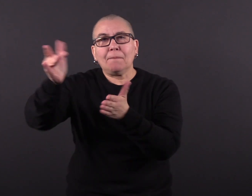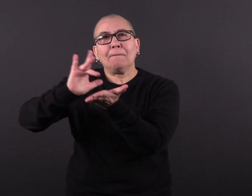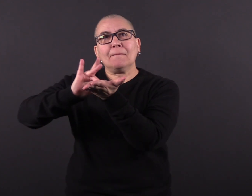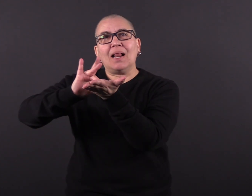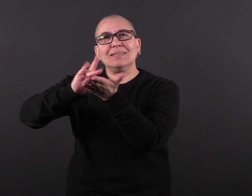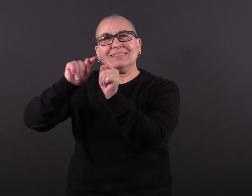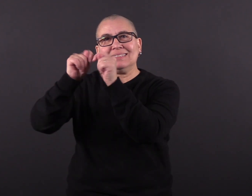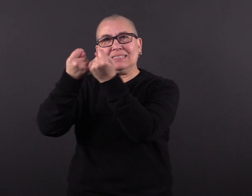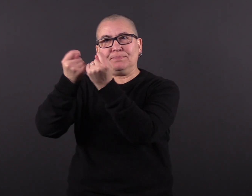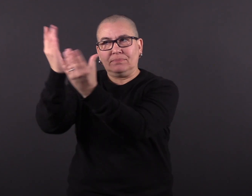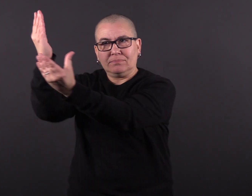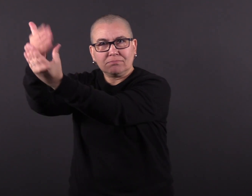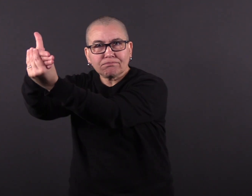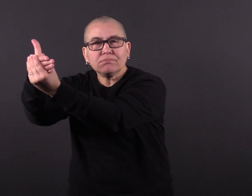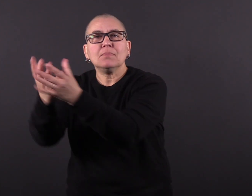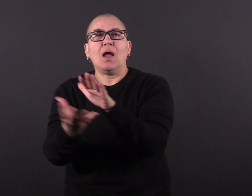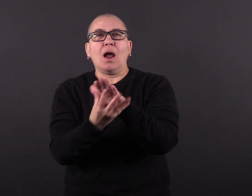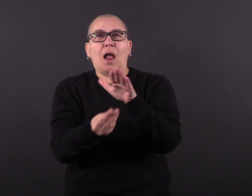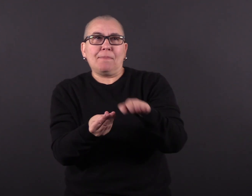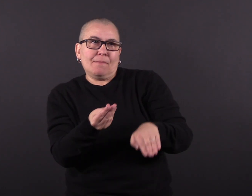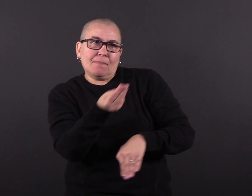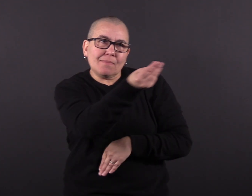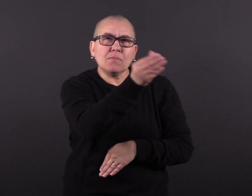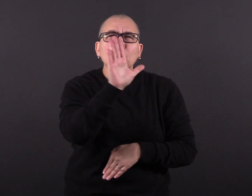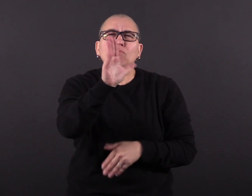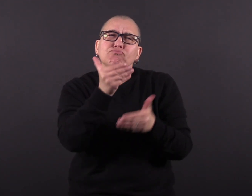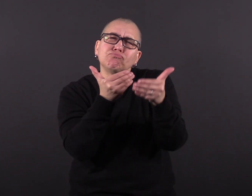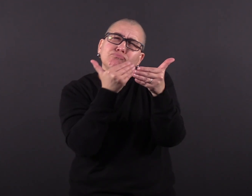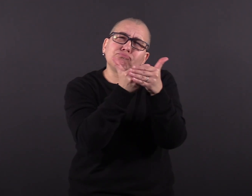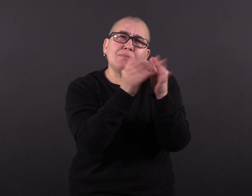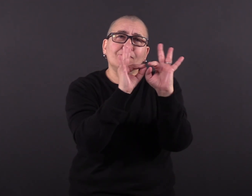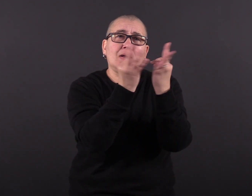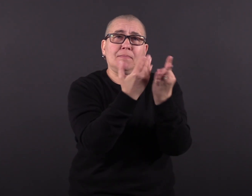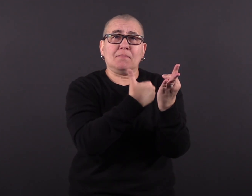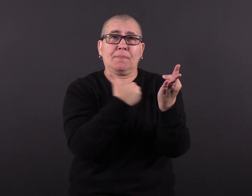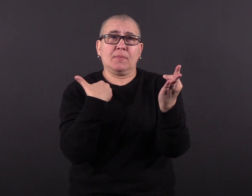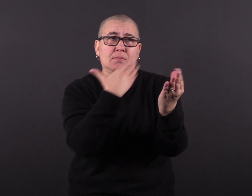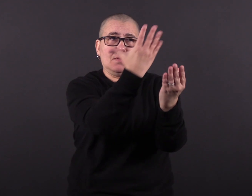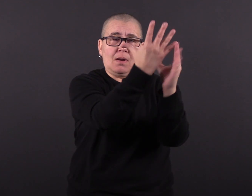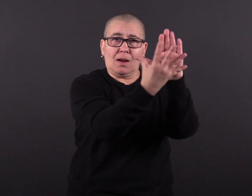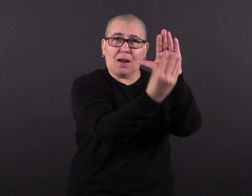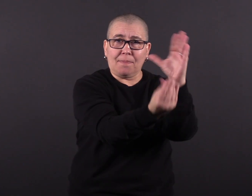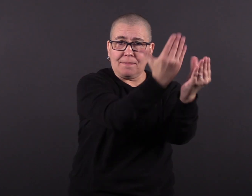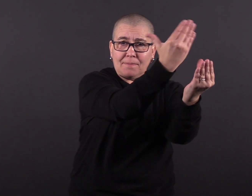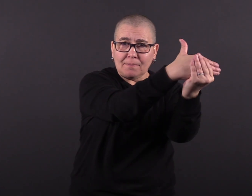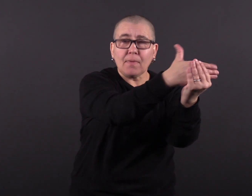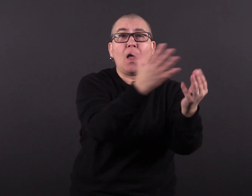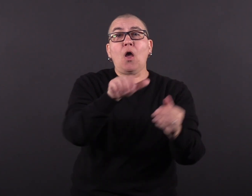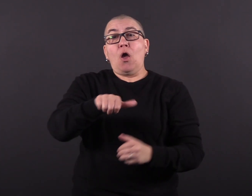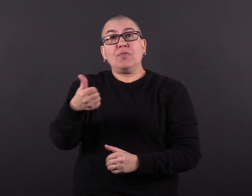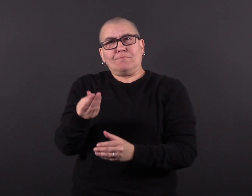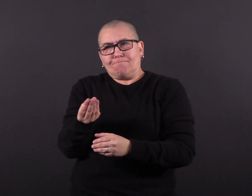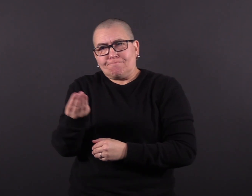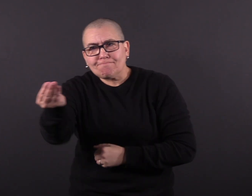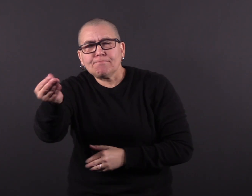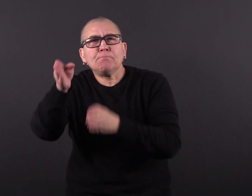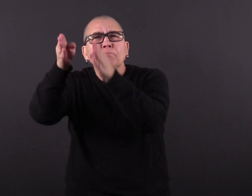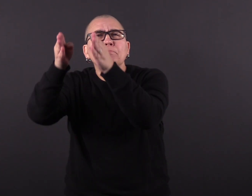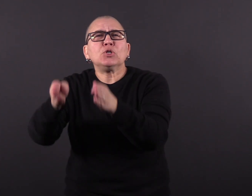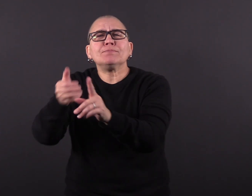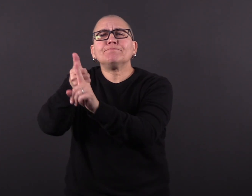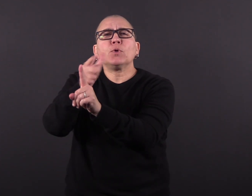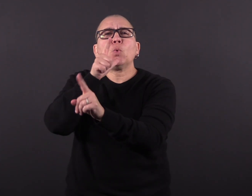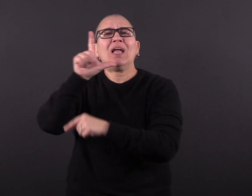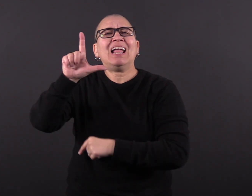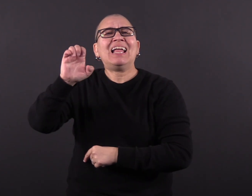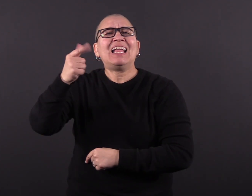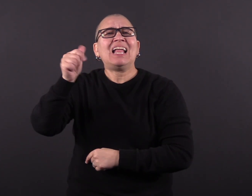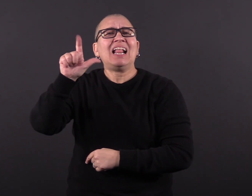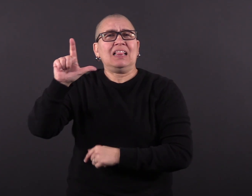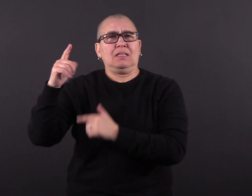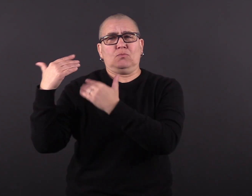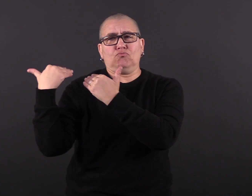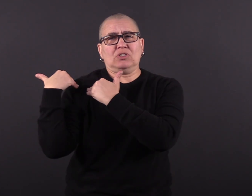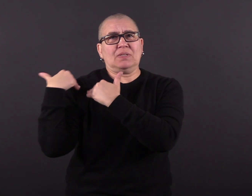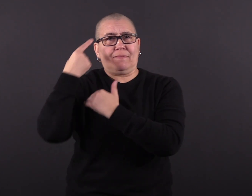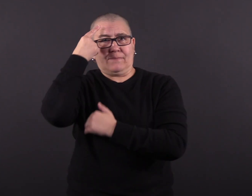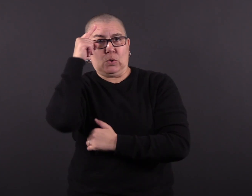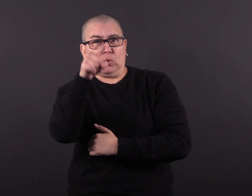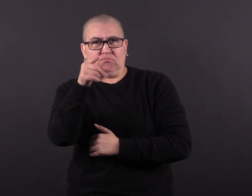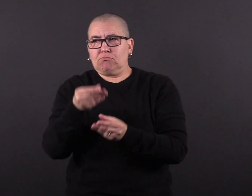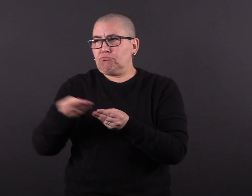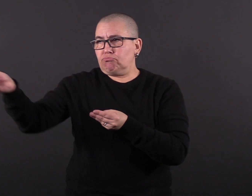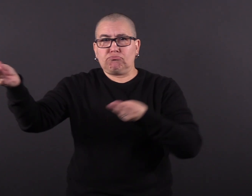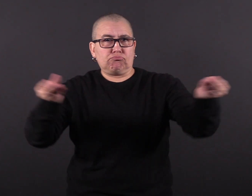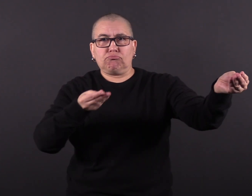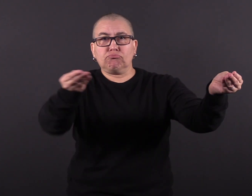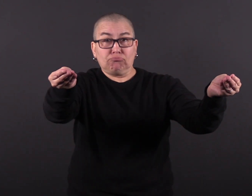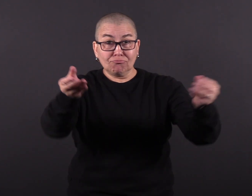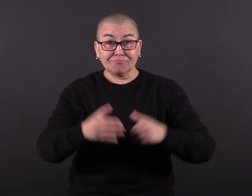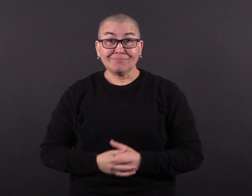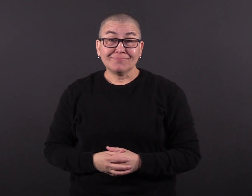and copies given to close family members and legal decision-makers appointed by the patient.